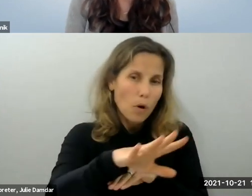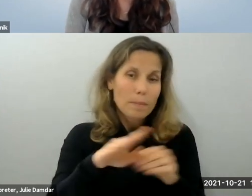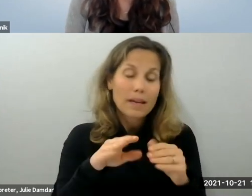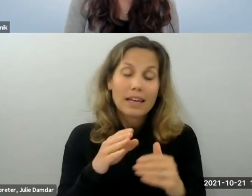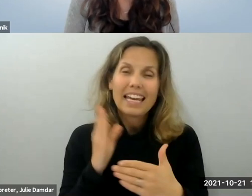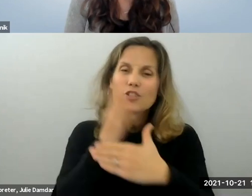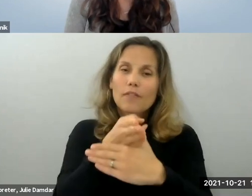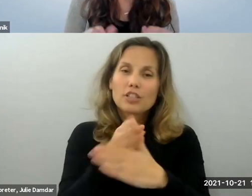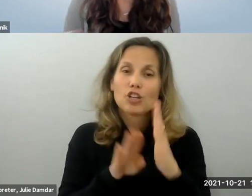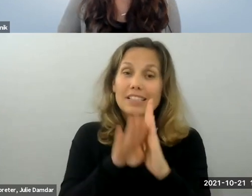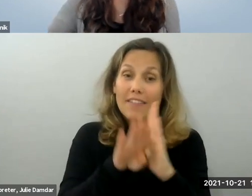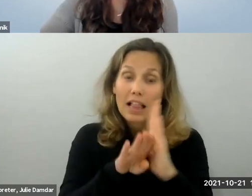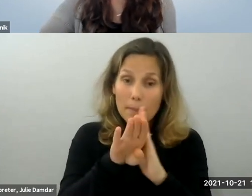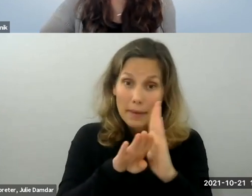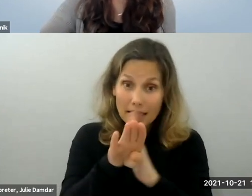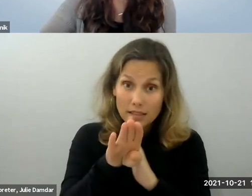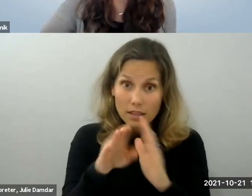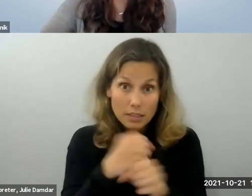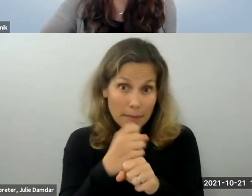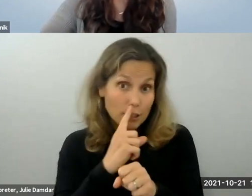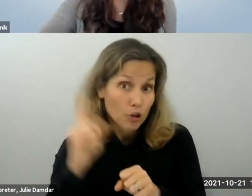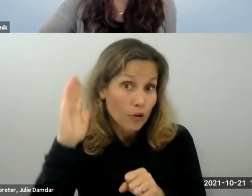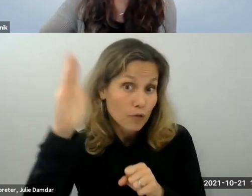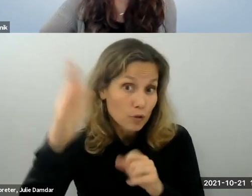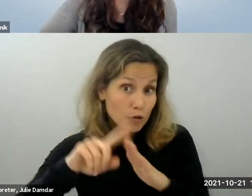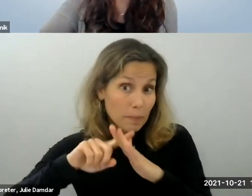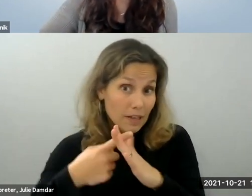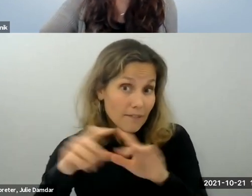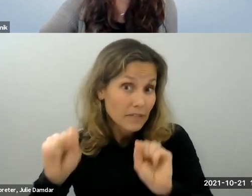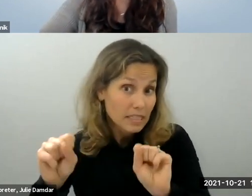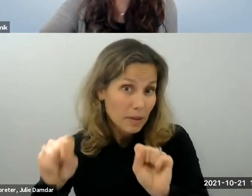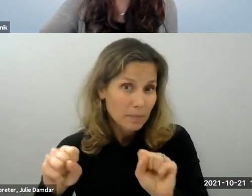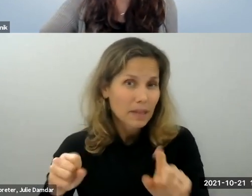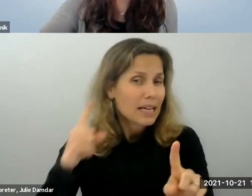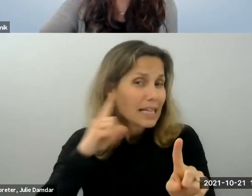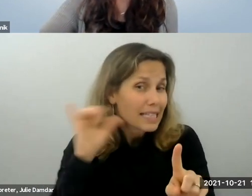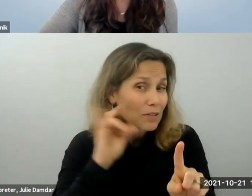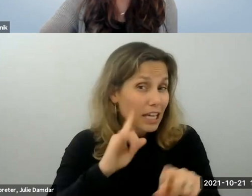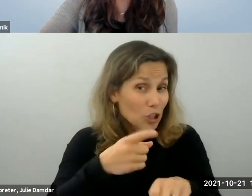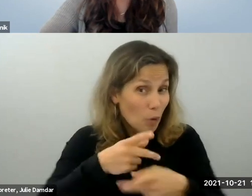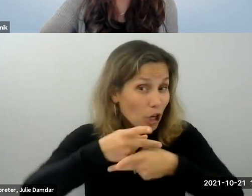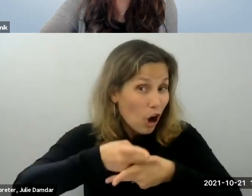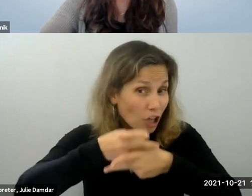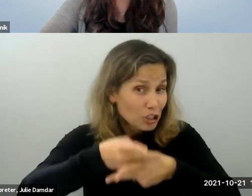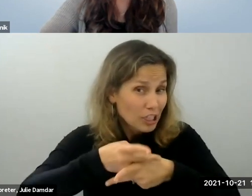Heidi Brown (she/her): As a way to ensure better future implementation feasibility, it sounds like you're cautioning us against that, but.